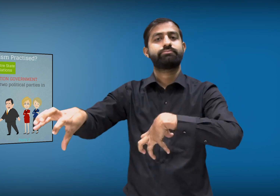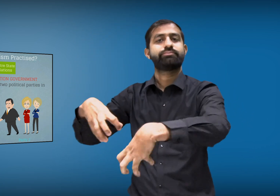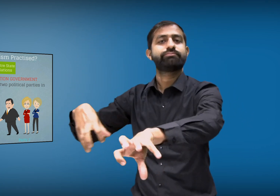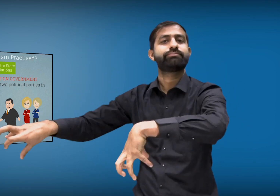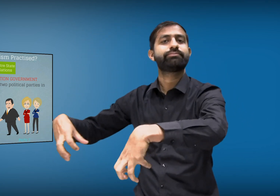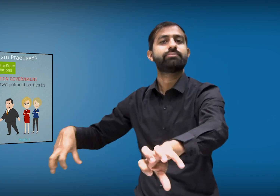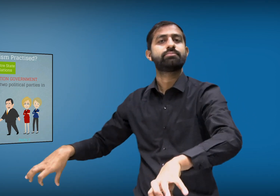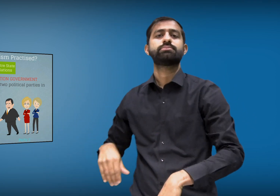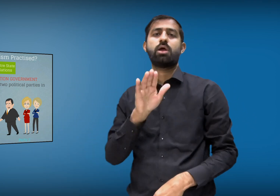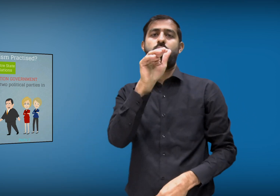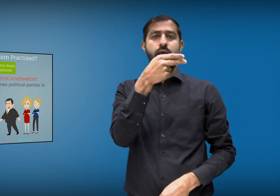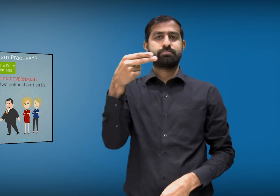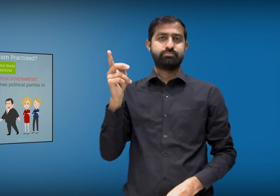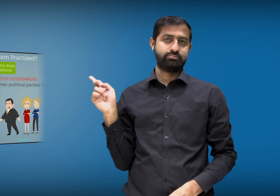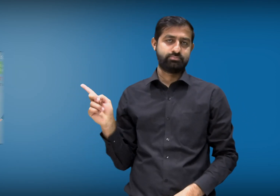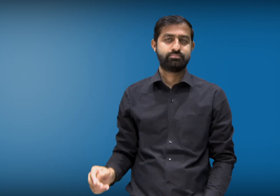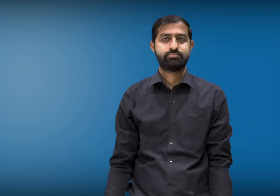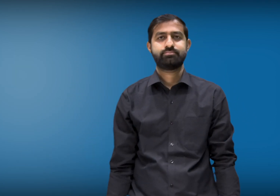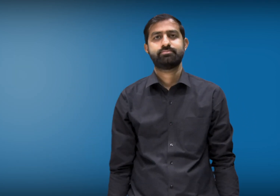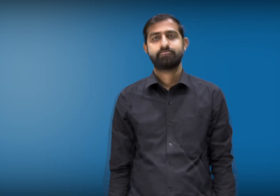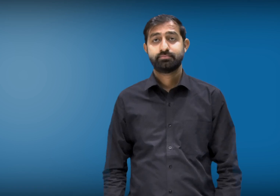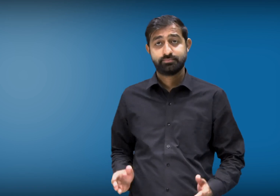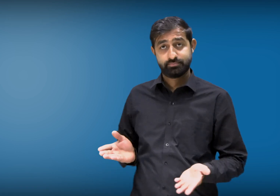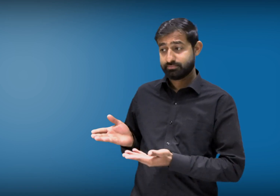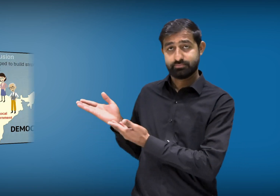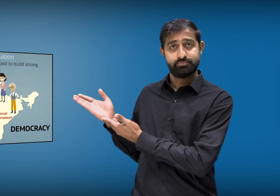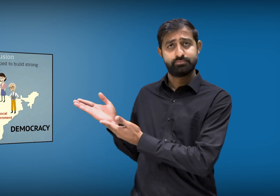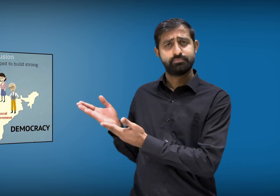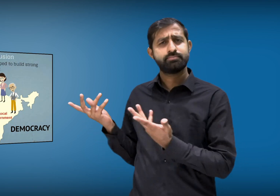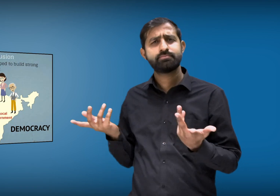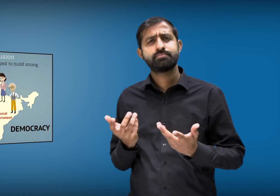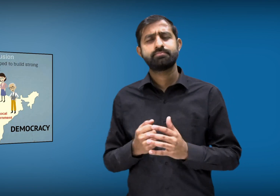come together. This is coalition of State government. Democracy